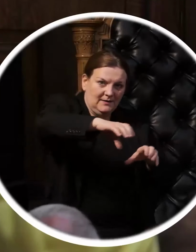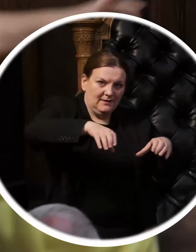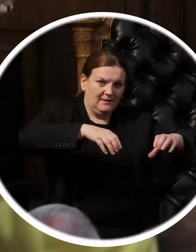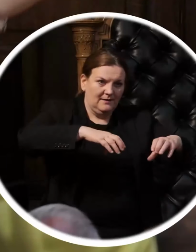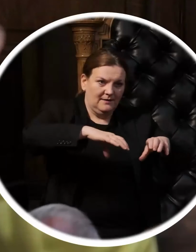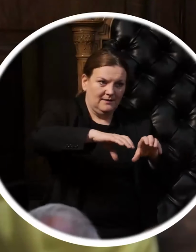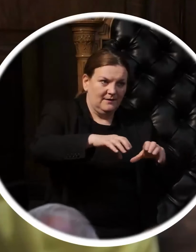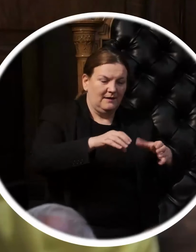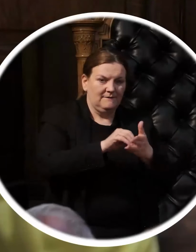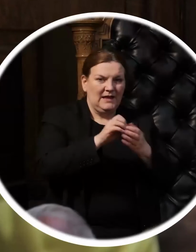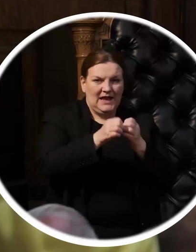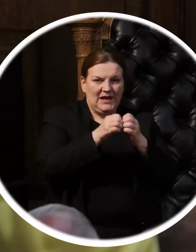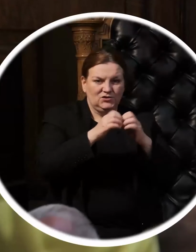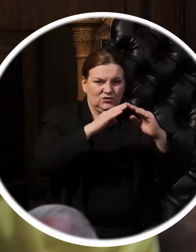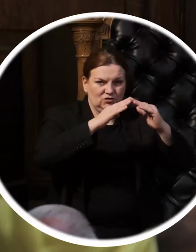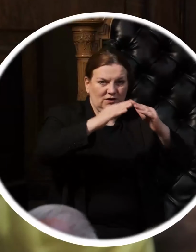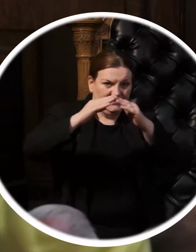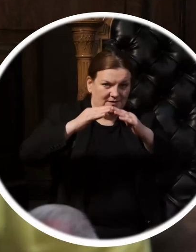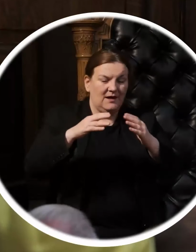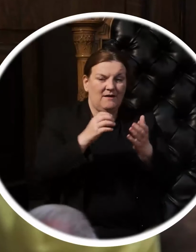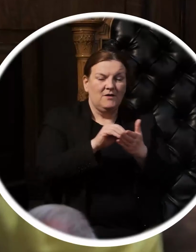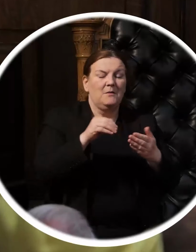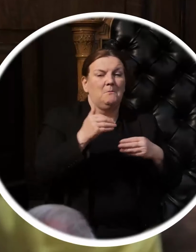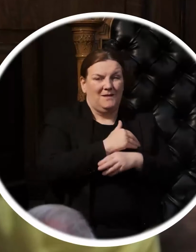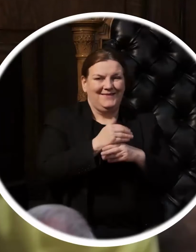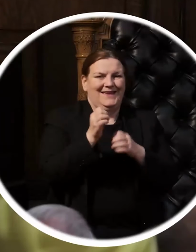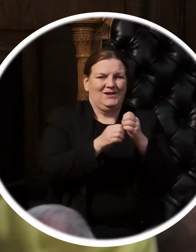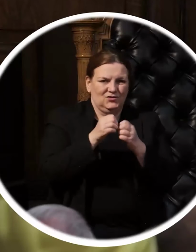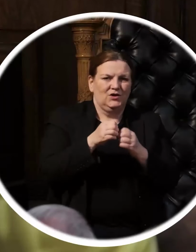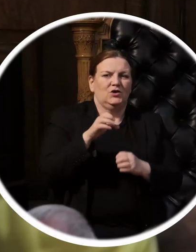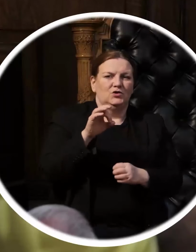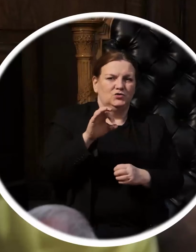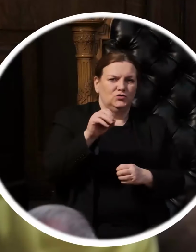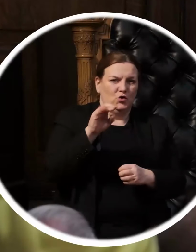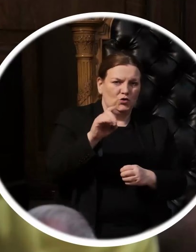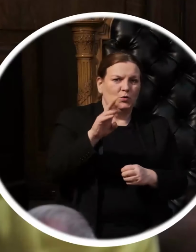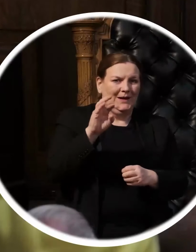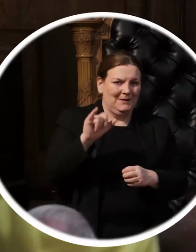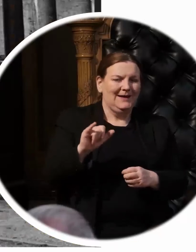And they were designed by the engineer George Willoughby Hemans as well as George Wilkinson.